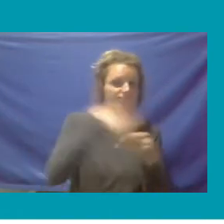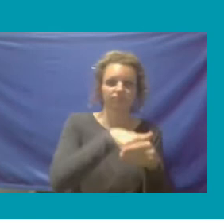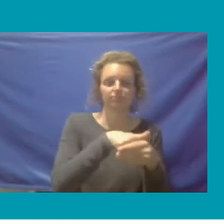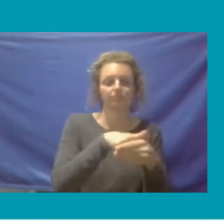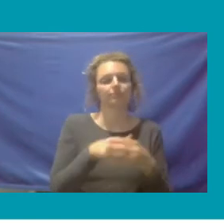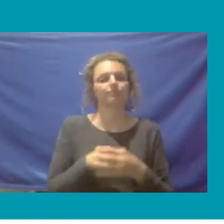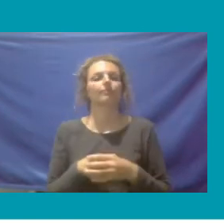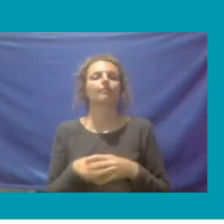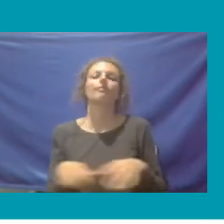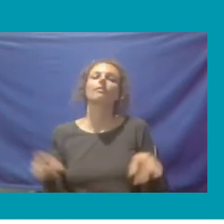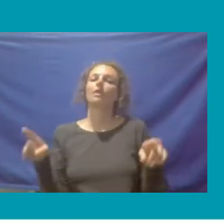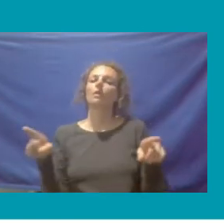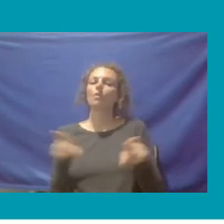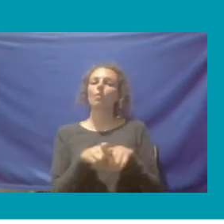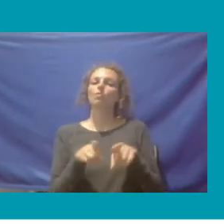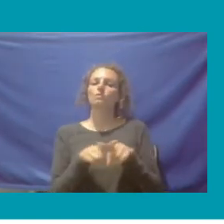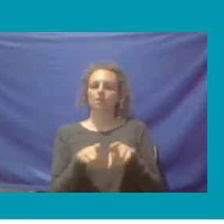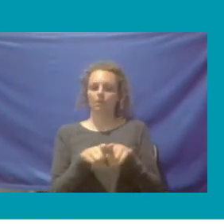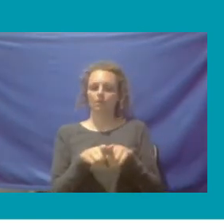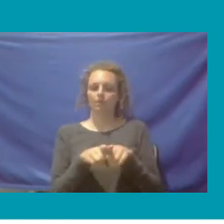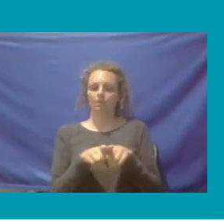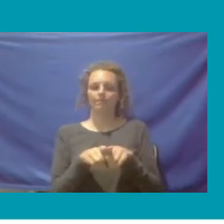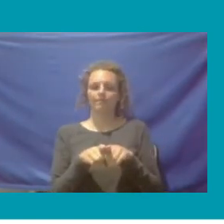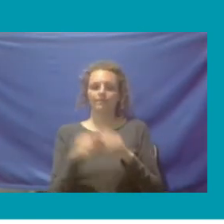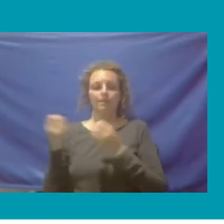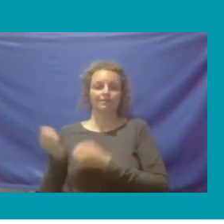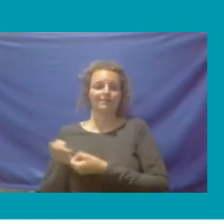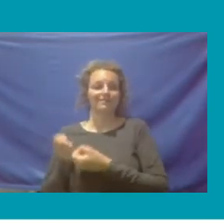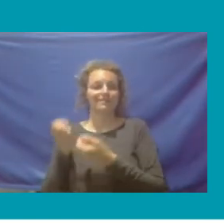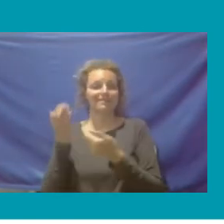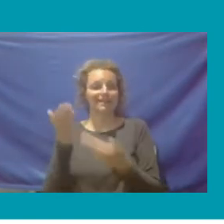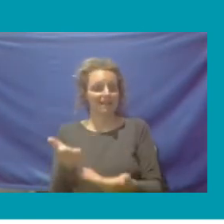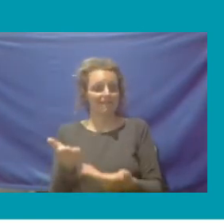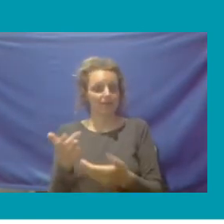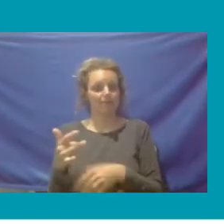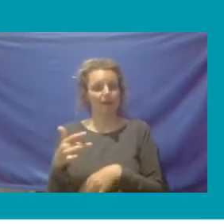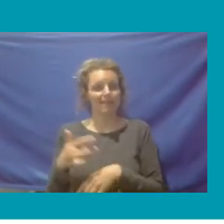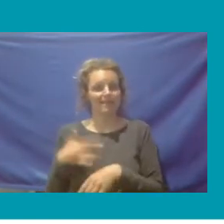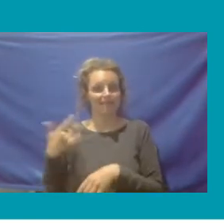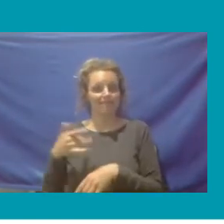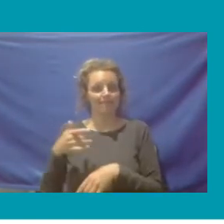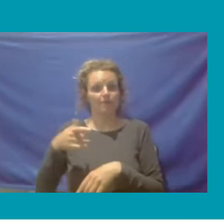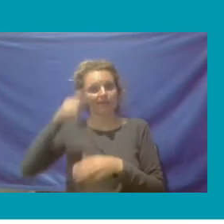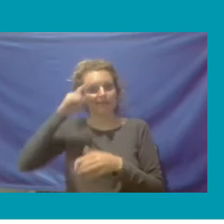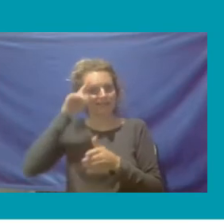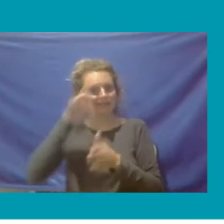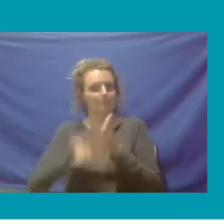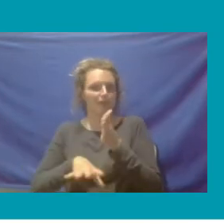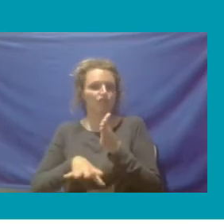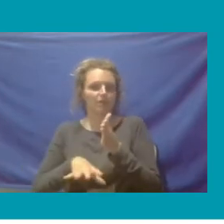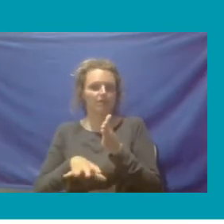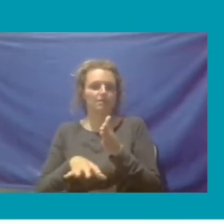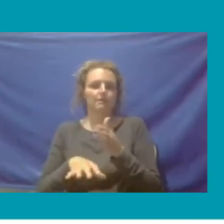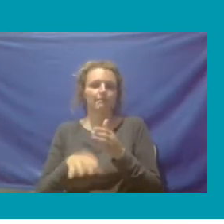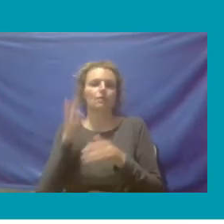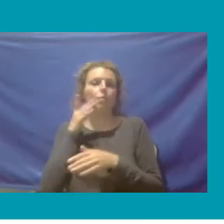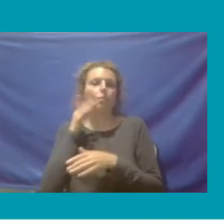as well as being designed with lived experience in mind, it's also delivered by lived experience. So when we set up the hive,